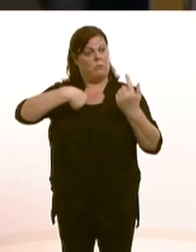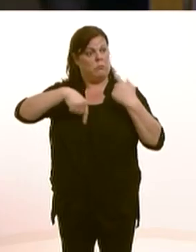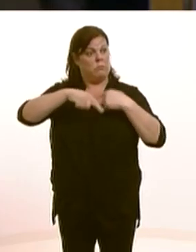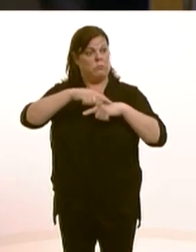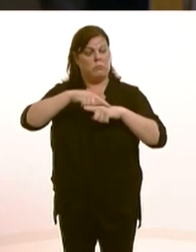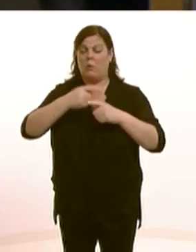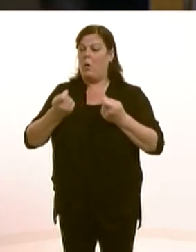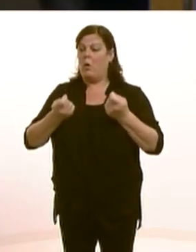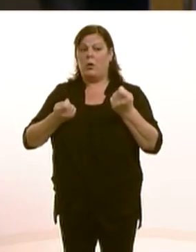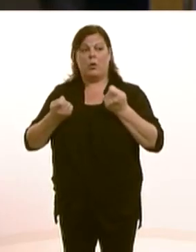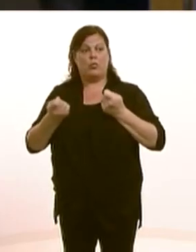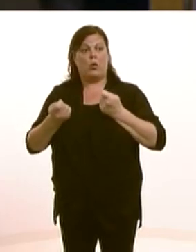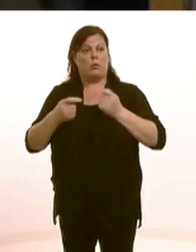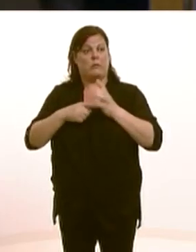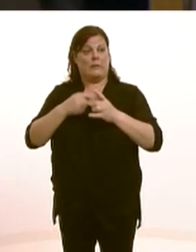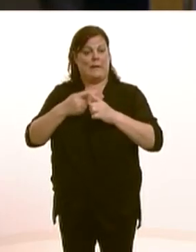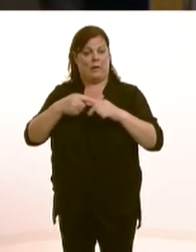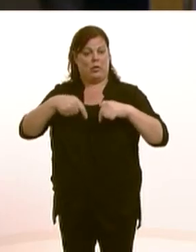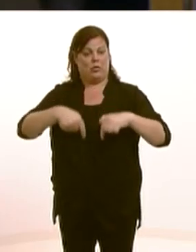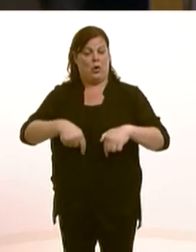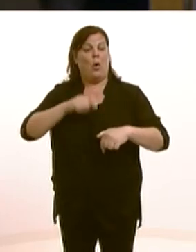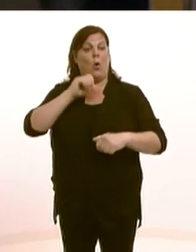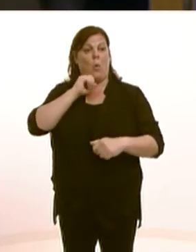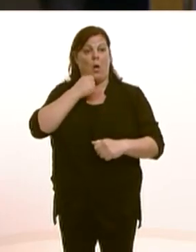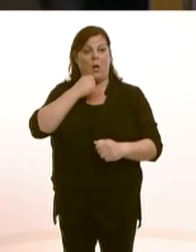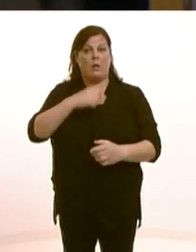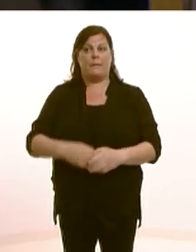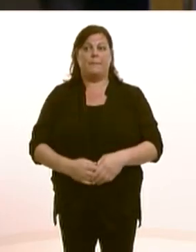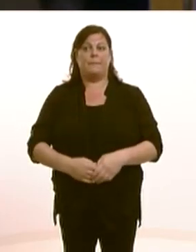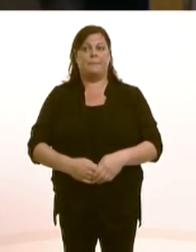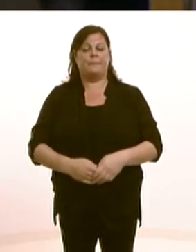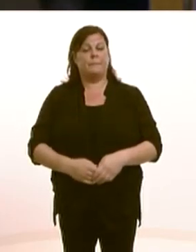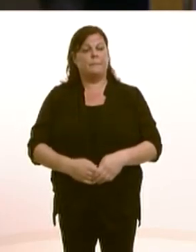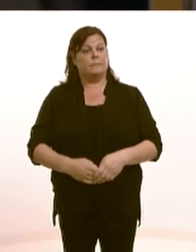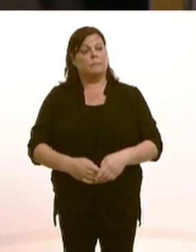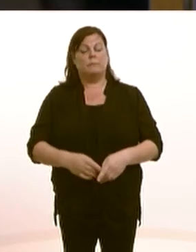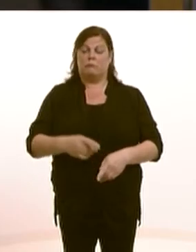There is a way for you to let people know what is actually happening and also for you